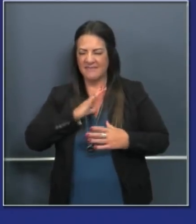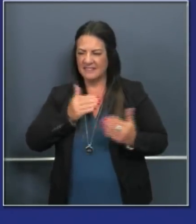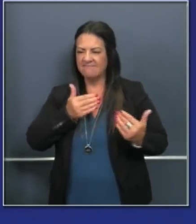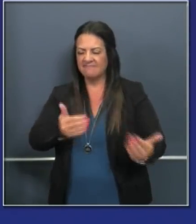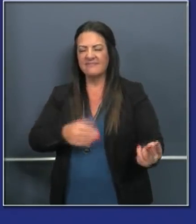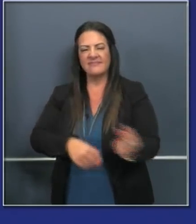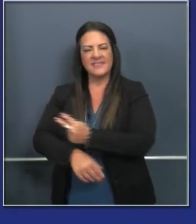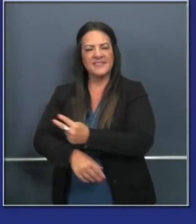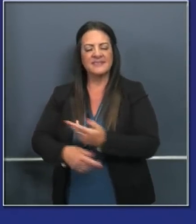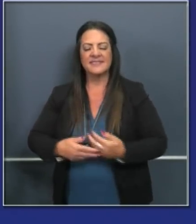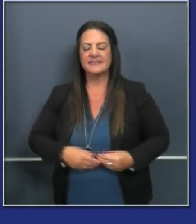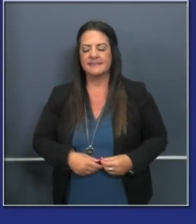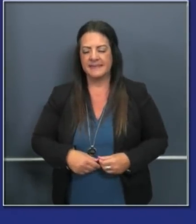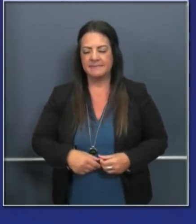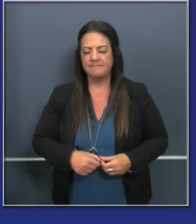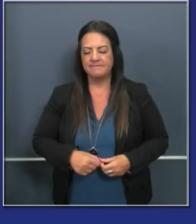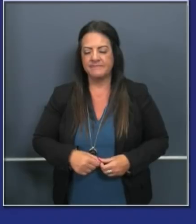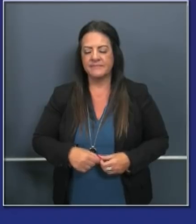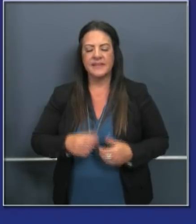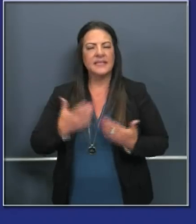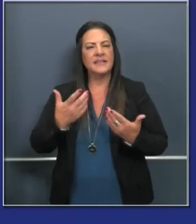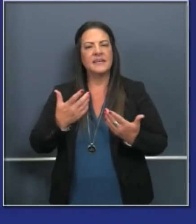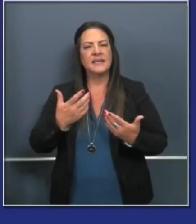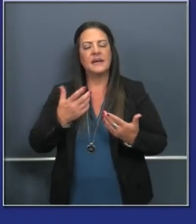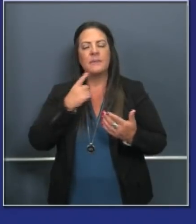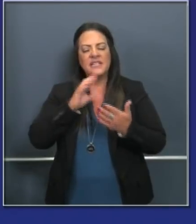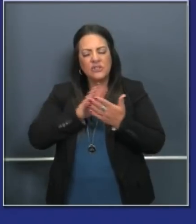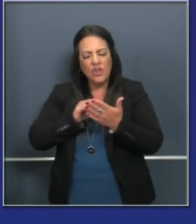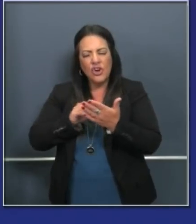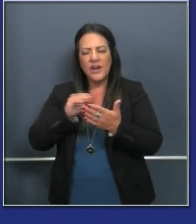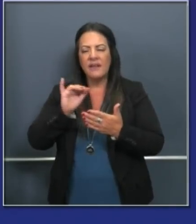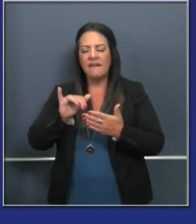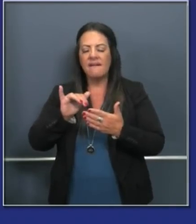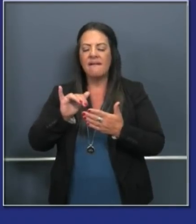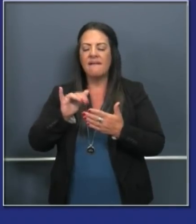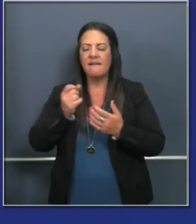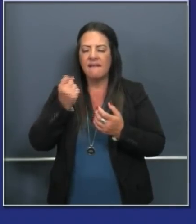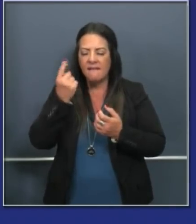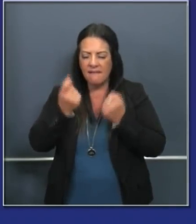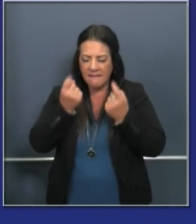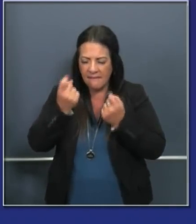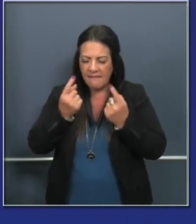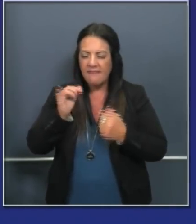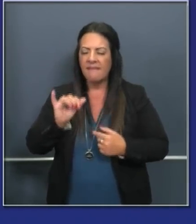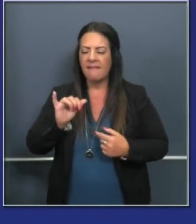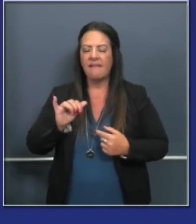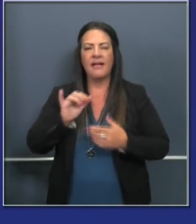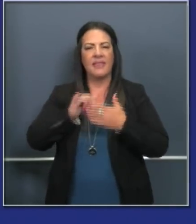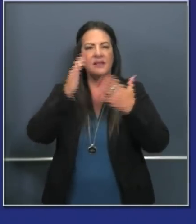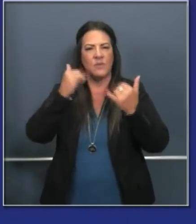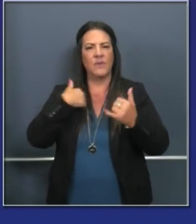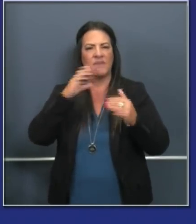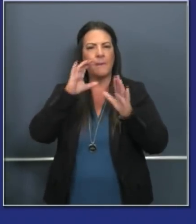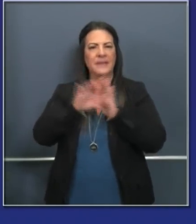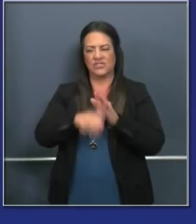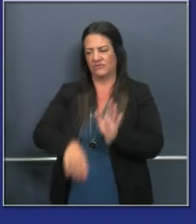THAT TO NOT MIX AND MATCH. AND AGAIN THE PURPOSE IS TO TO MAKE IT ALL UNDERSTANDABLE TO YOU AT THE END OF THE DAY.